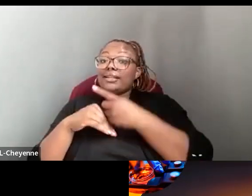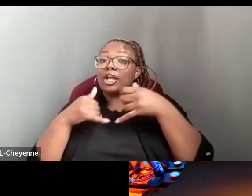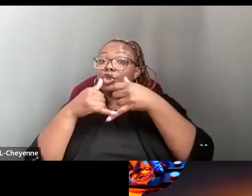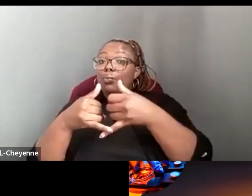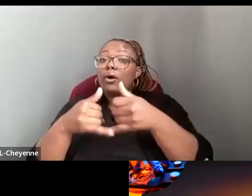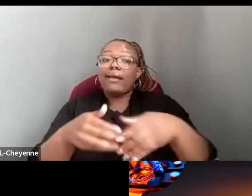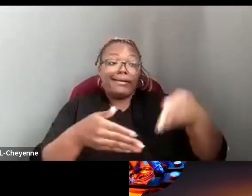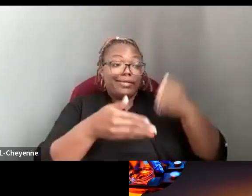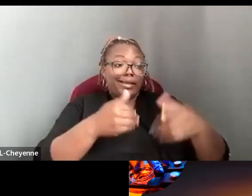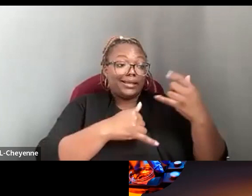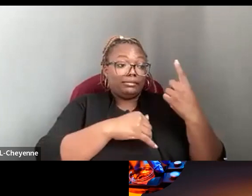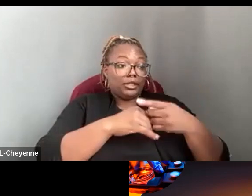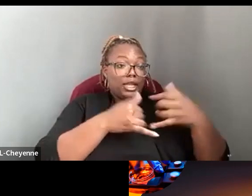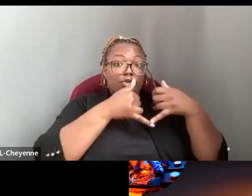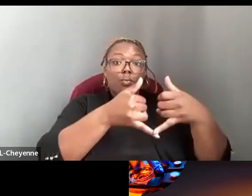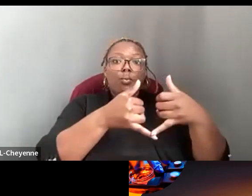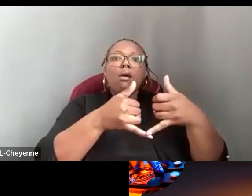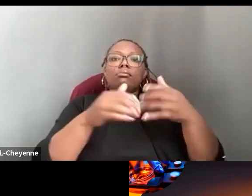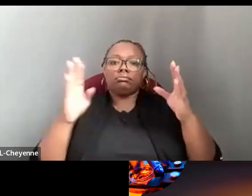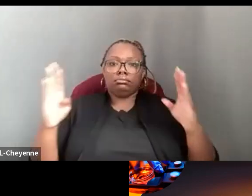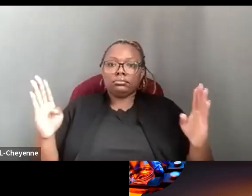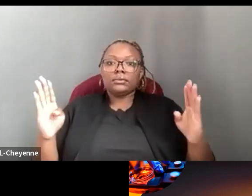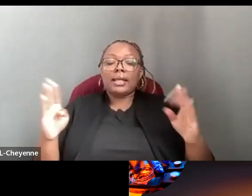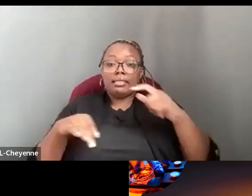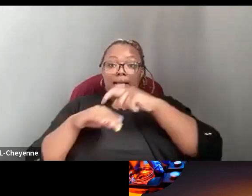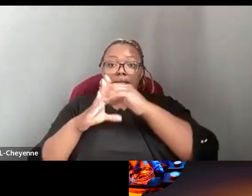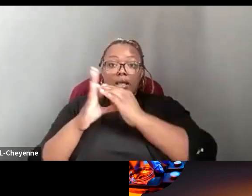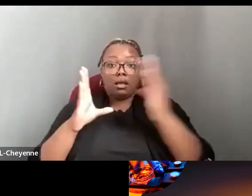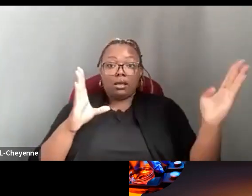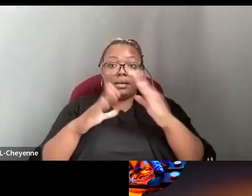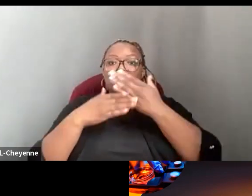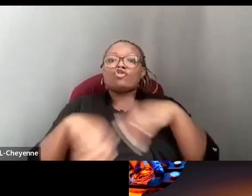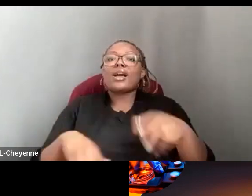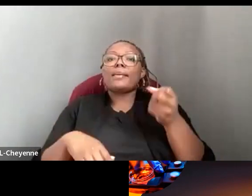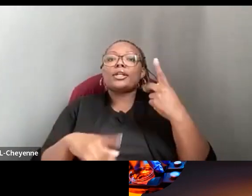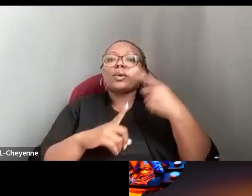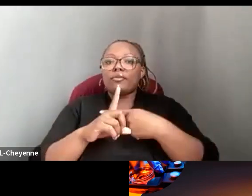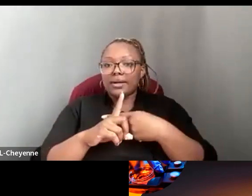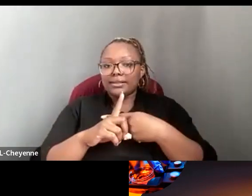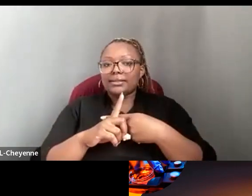of the award, and then it divides that period by 12 months, or 12-month increments,